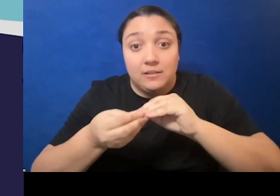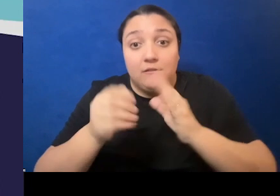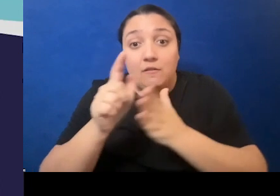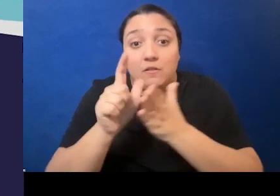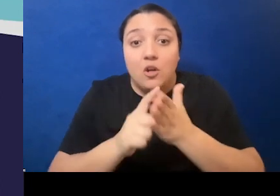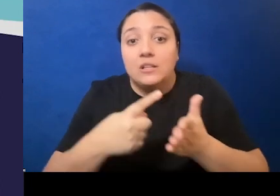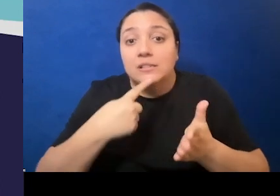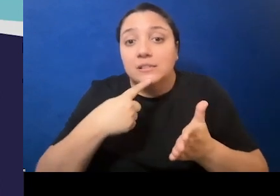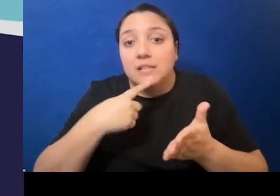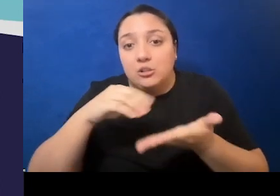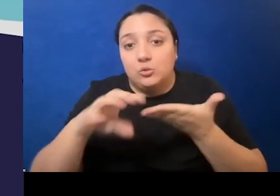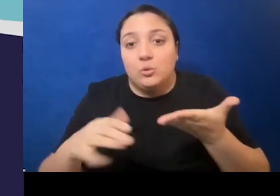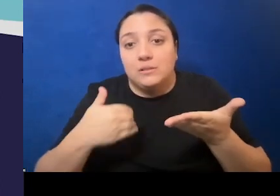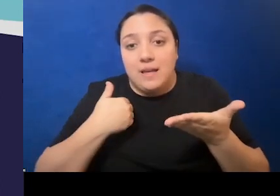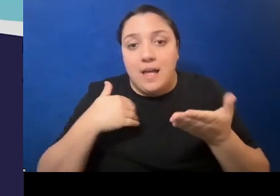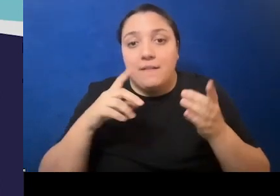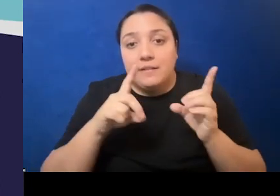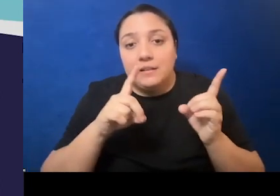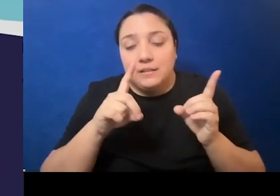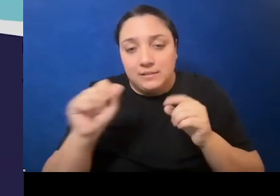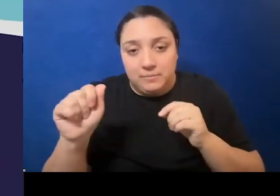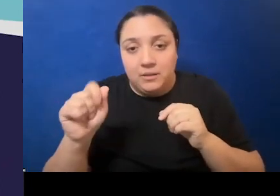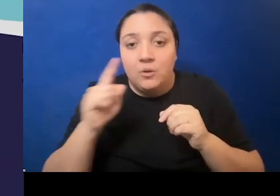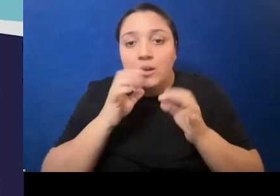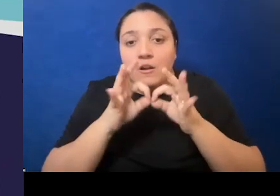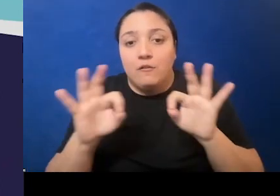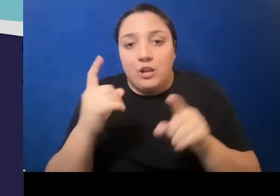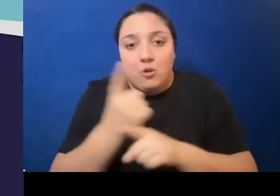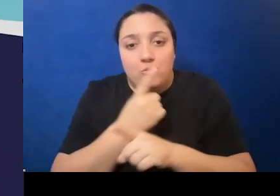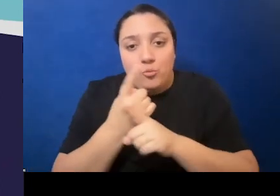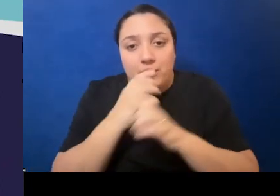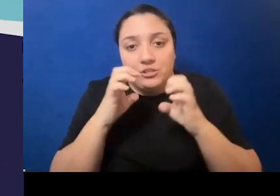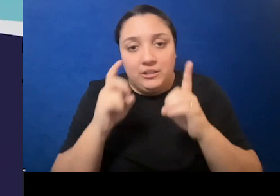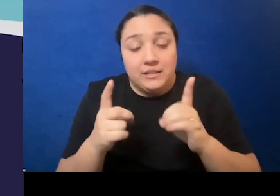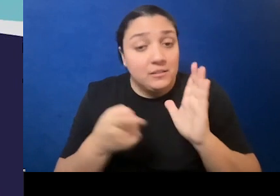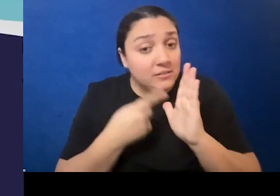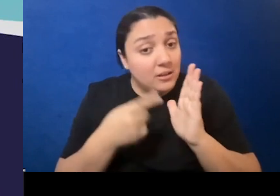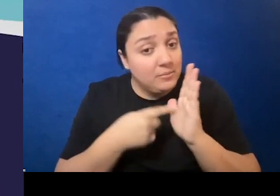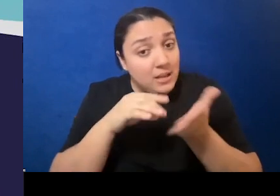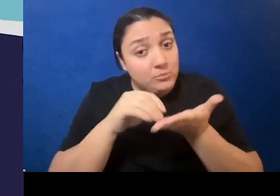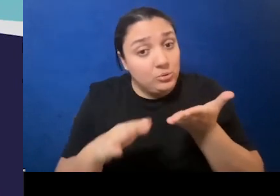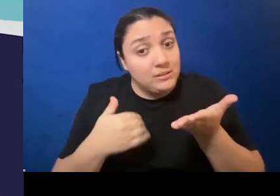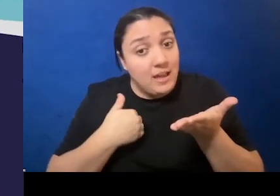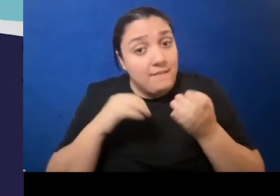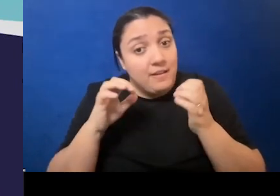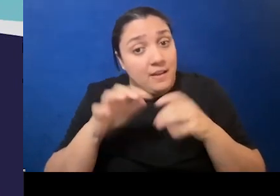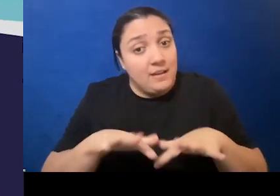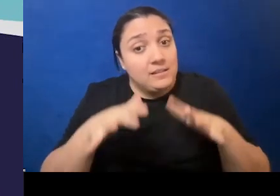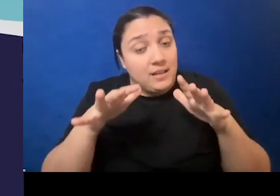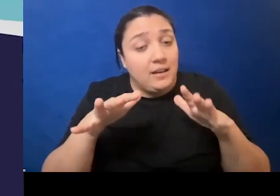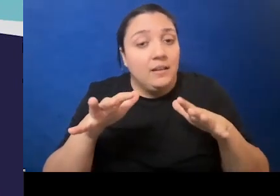PROVIDES EACH STUDENT WITH A DISABILITY WILL RECEIVE A FREE AND APPROPRIATE PUBLIC EDUCATION AND SOMETIMES STUDENTS WITH